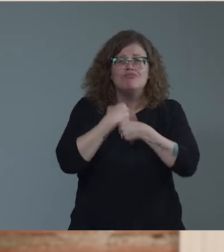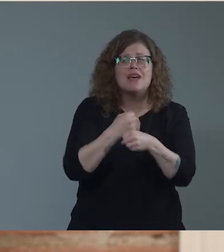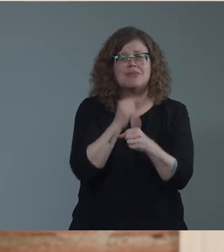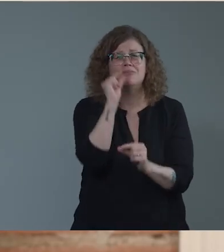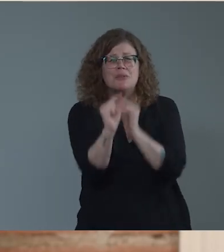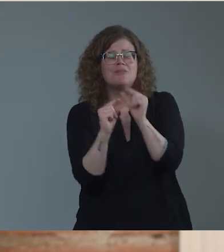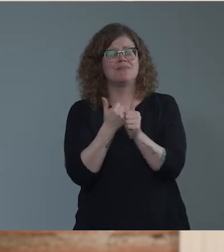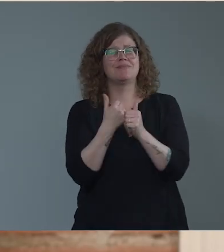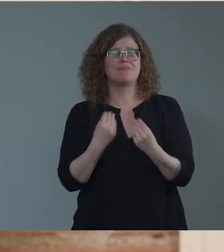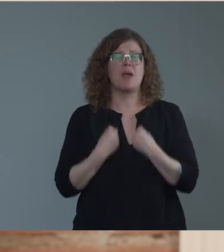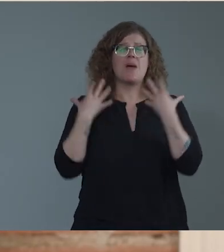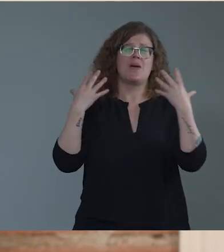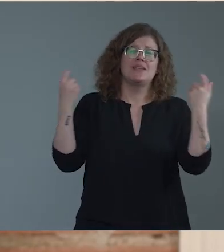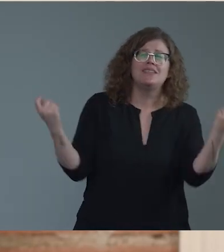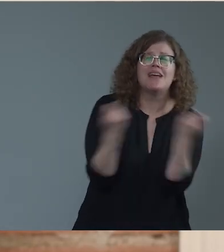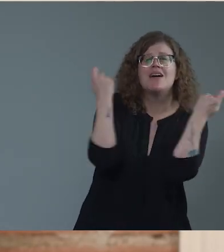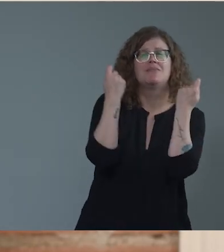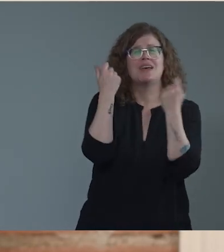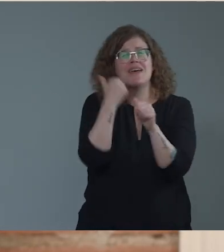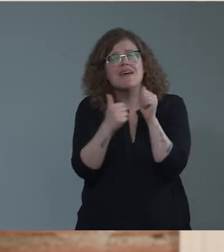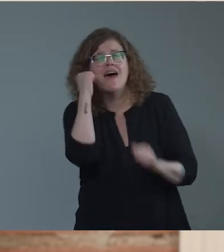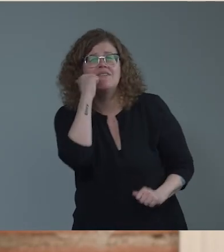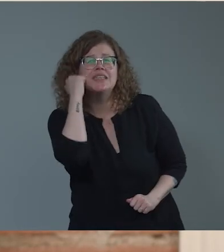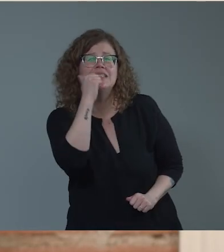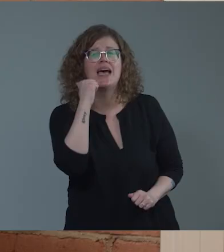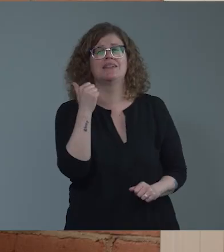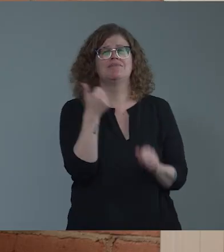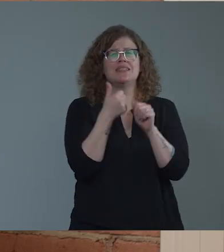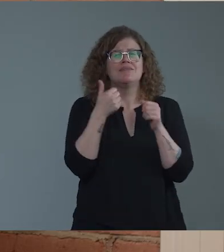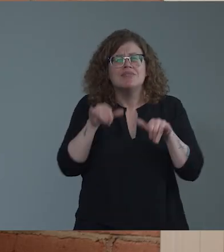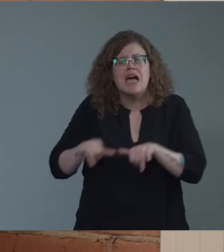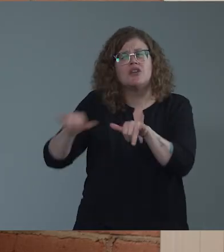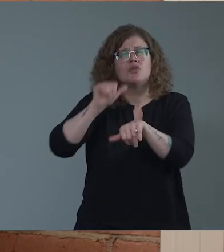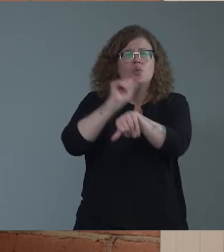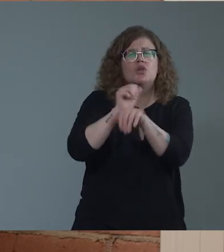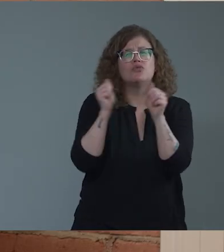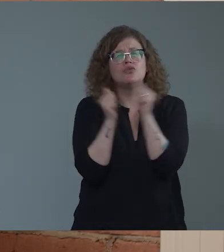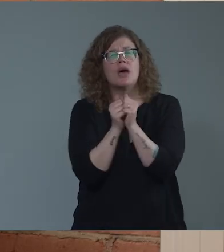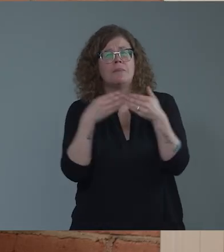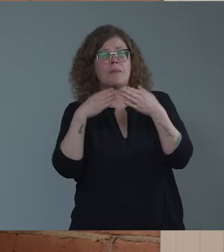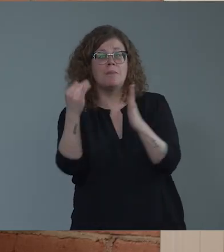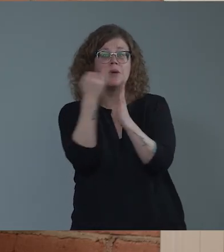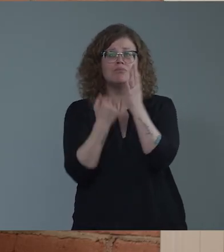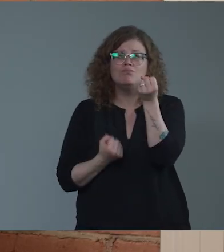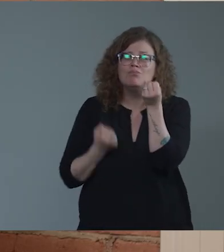and you know how to develop your voice and do your craft with ease. But working in the public realm has its own series